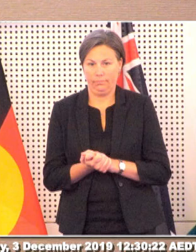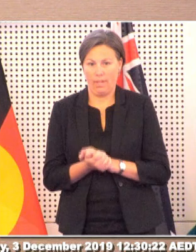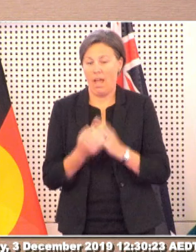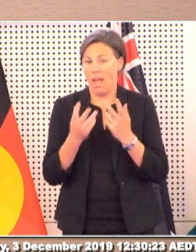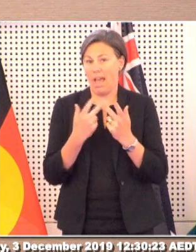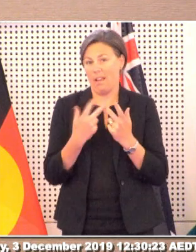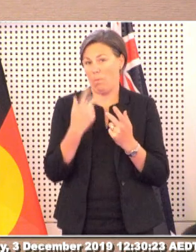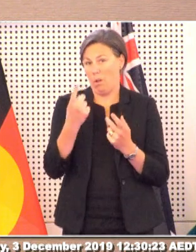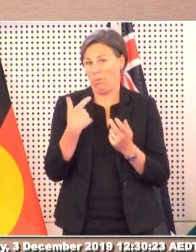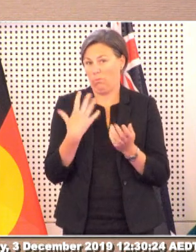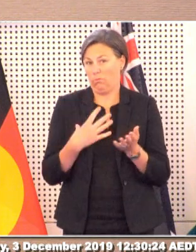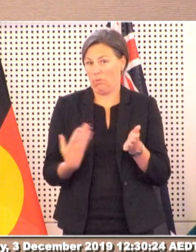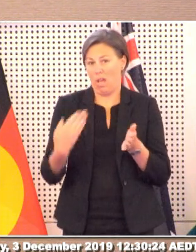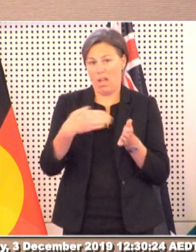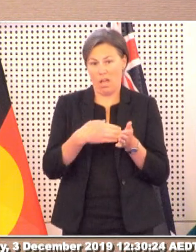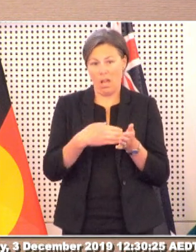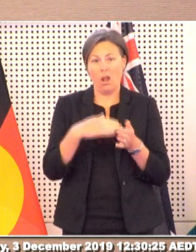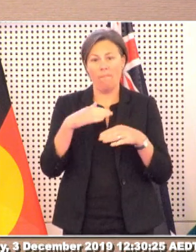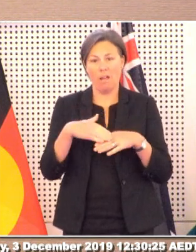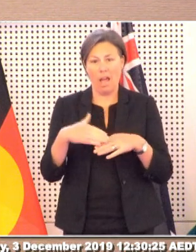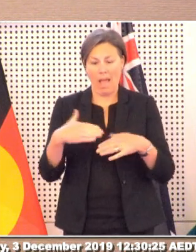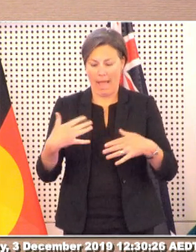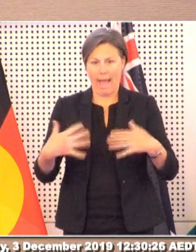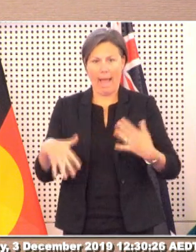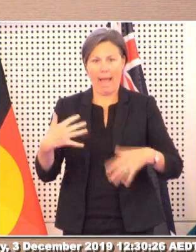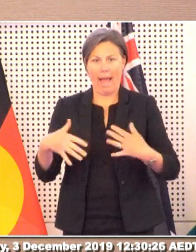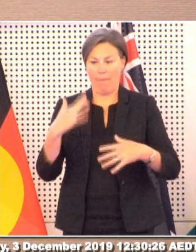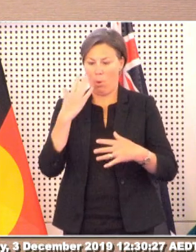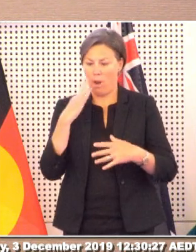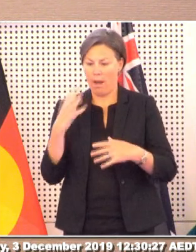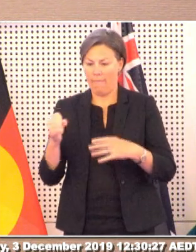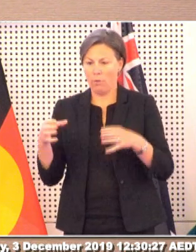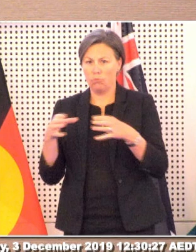the responses to harm in services have really been professionally designed and